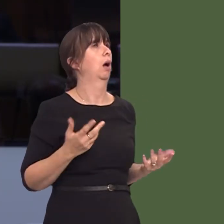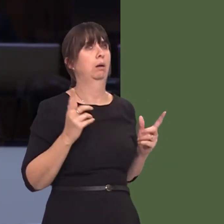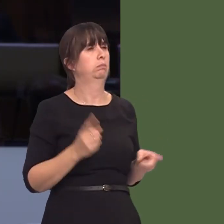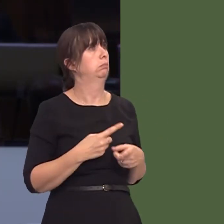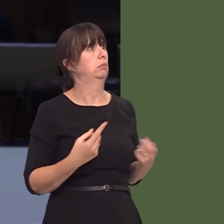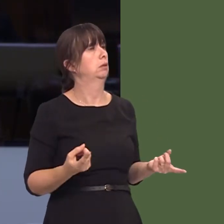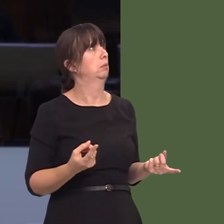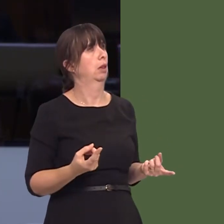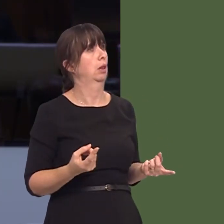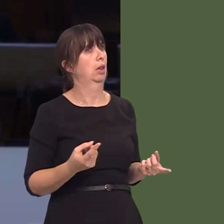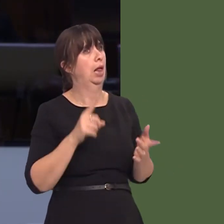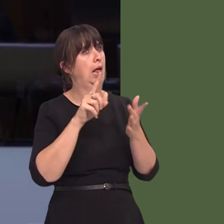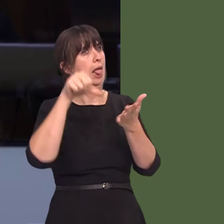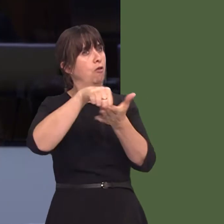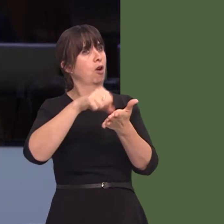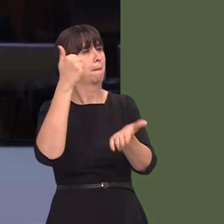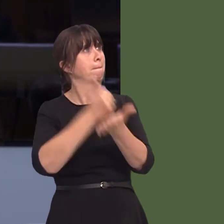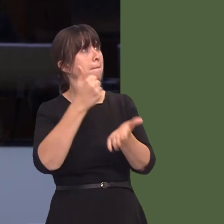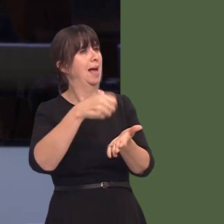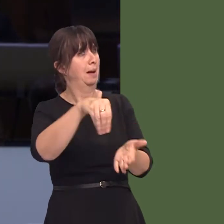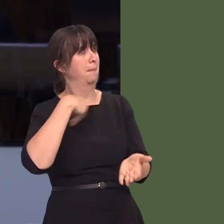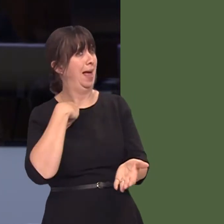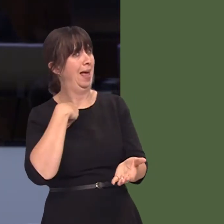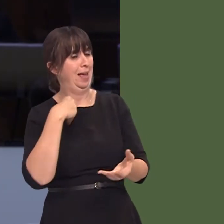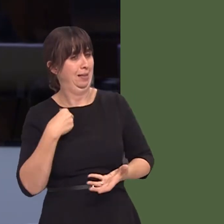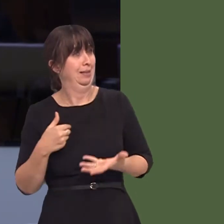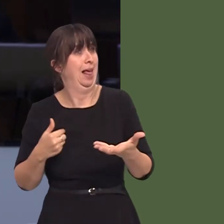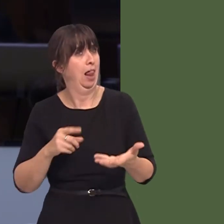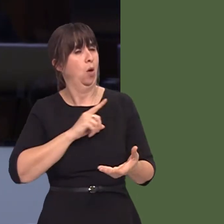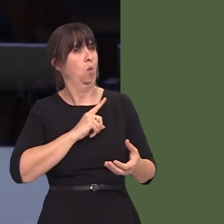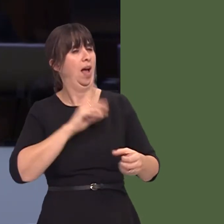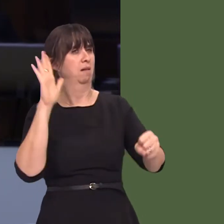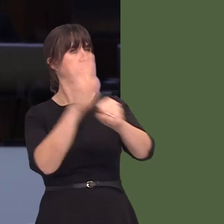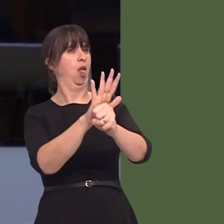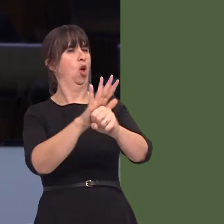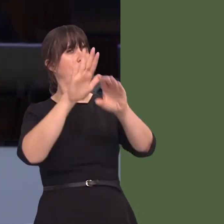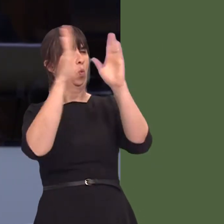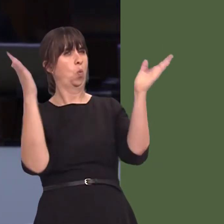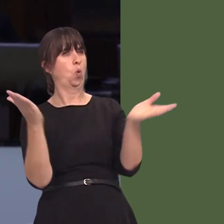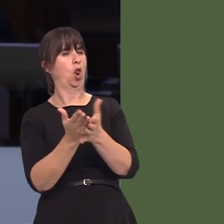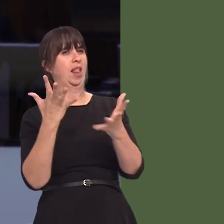get paid from Iranian banks because Iran remains locked out of the global financial system.